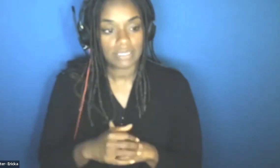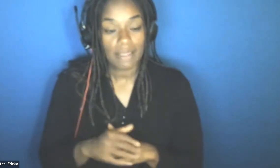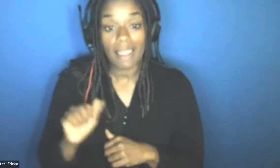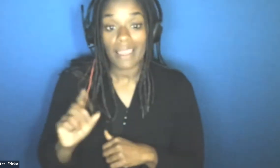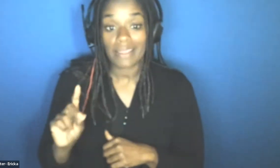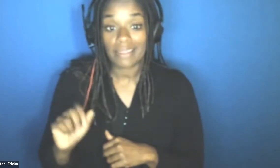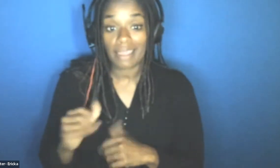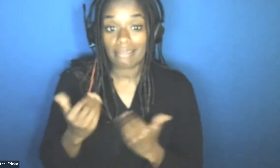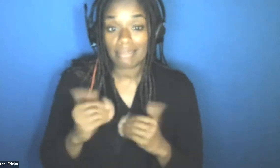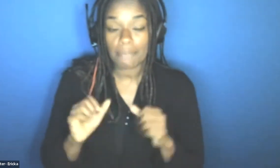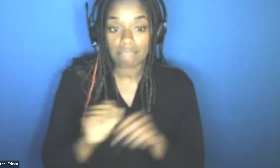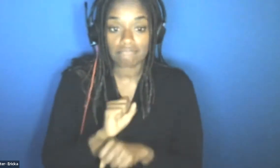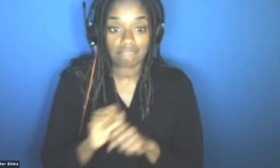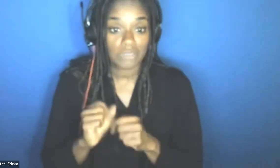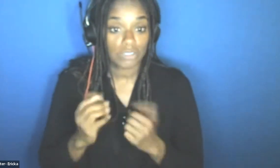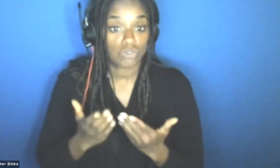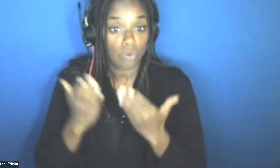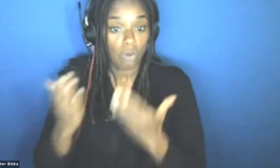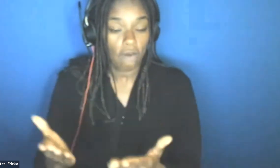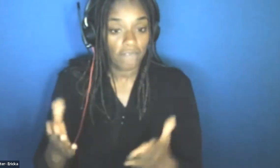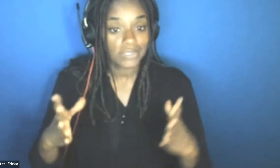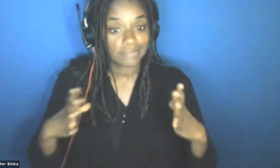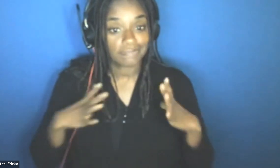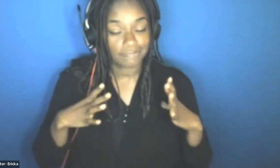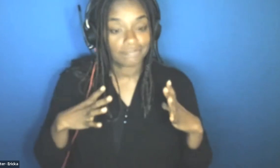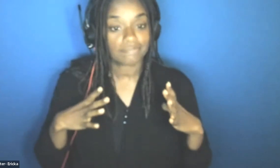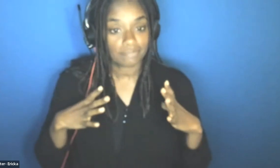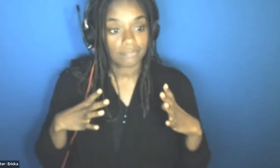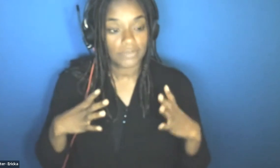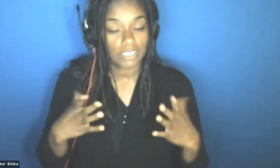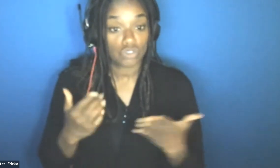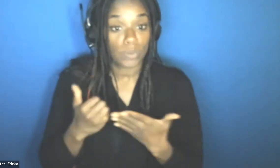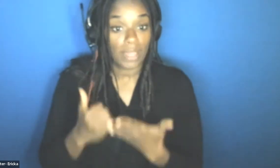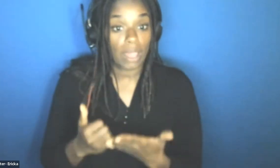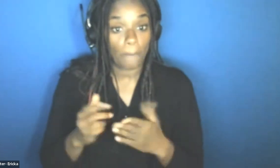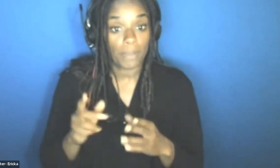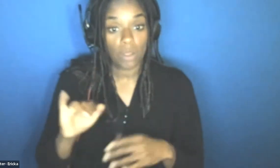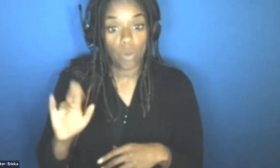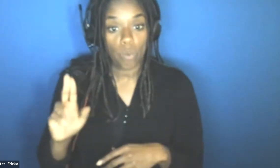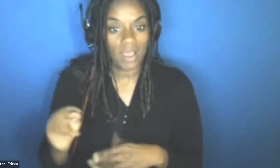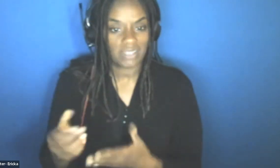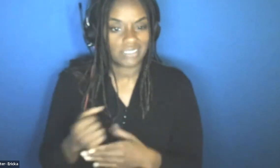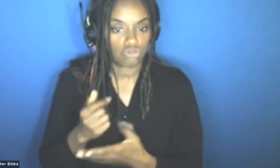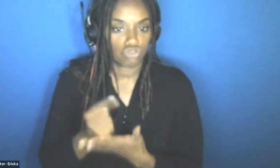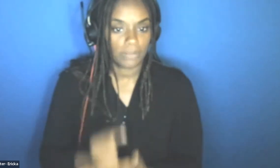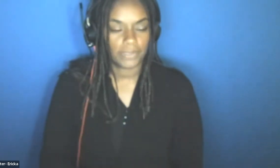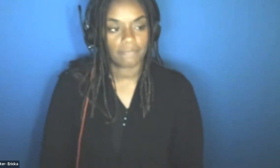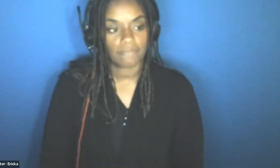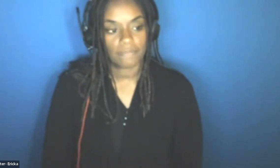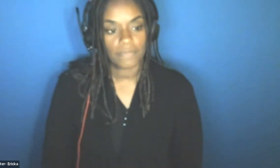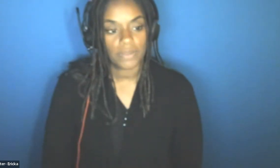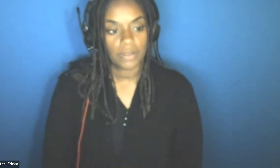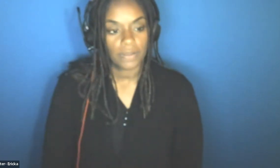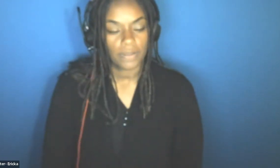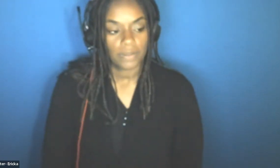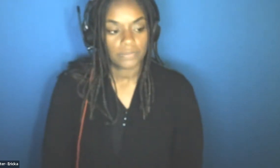James -- or Juan is not protected under the ADA because, again, heroin is a schedule I narcotic, an illegal drug, and the employer has an obligation to have a drug-free workplace.